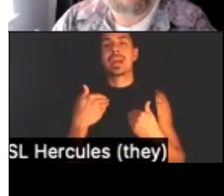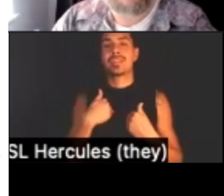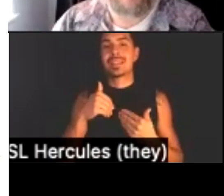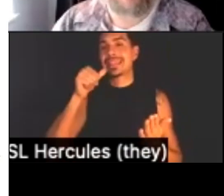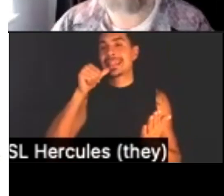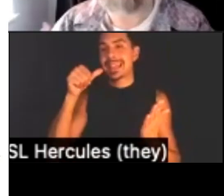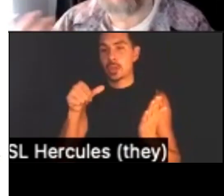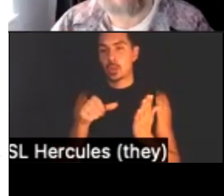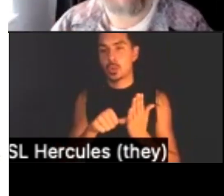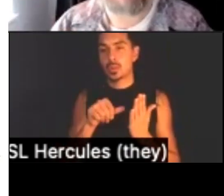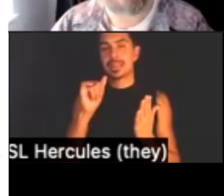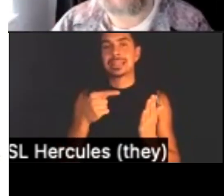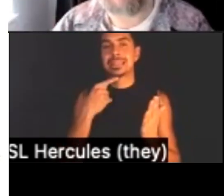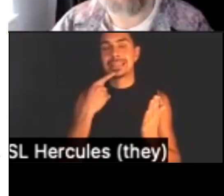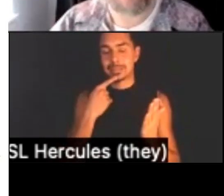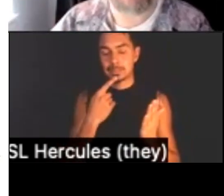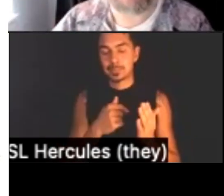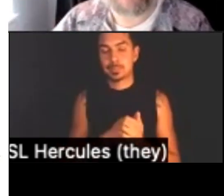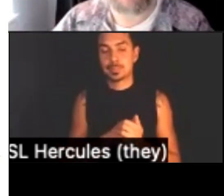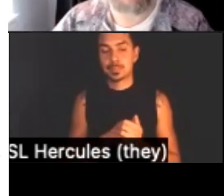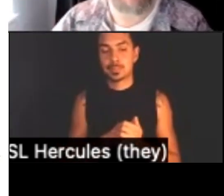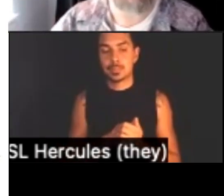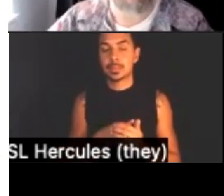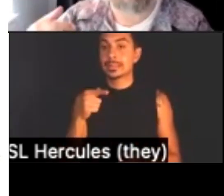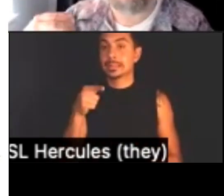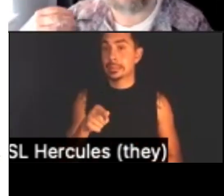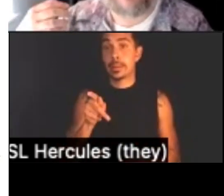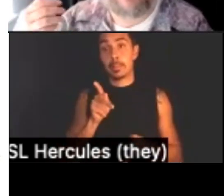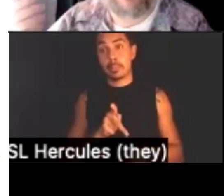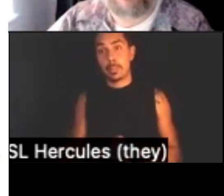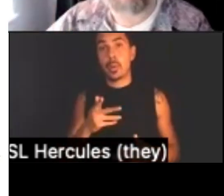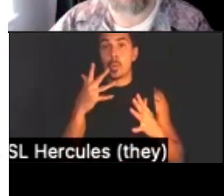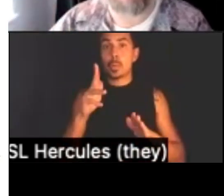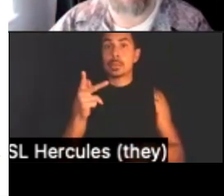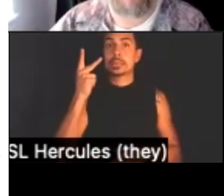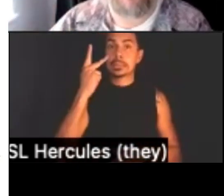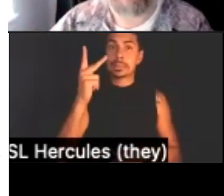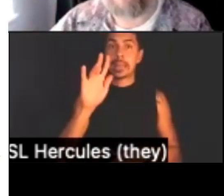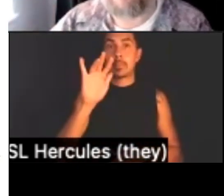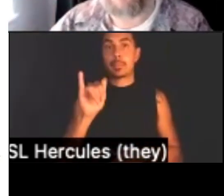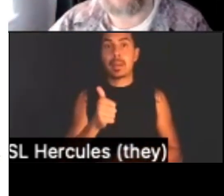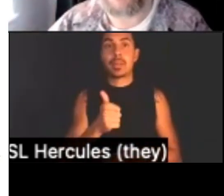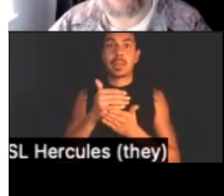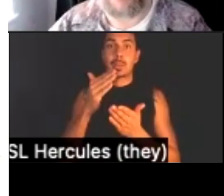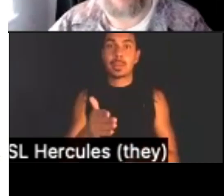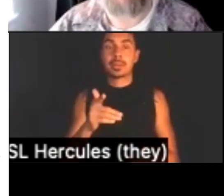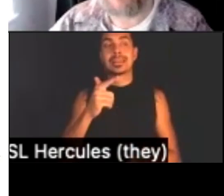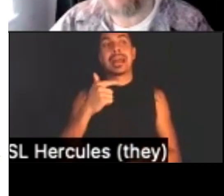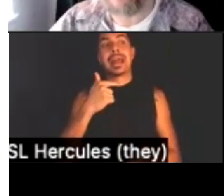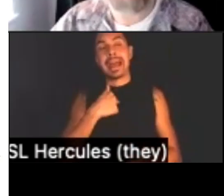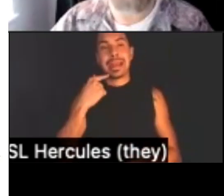that say this person's been seen by a therapist and I think they're appropriate for hormones or surgery.